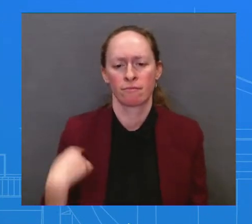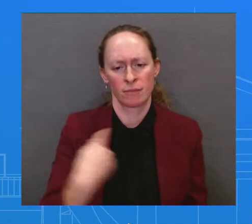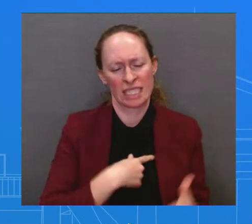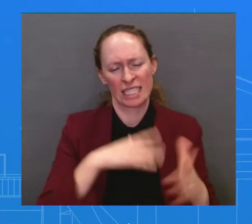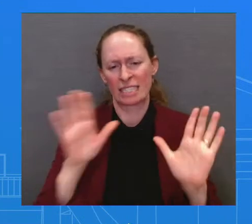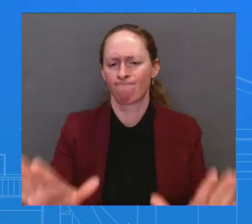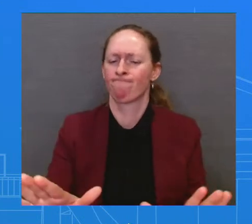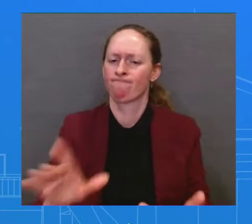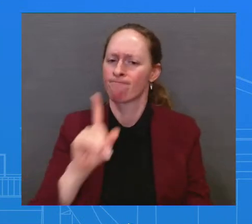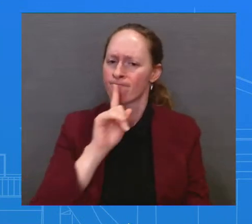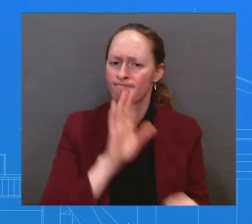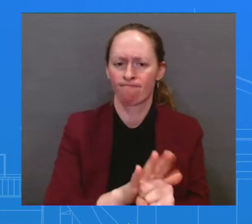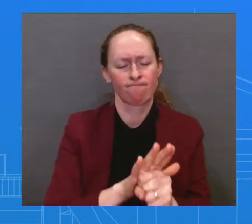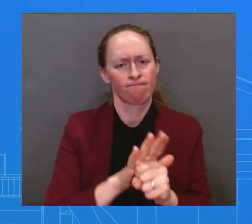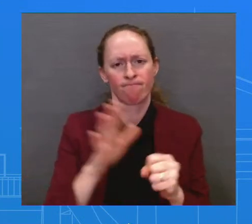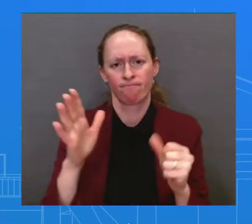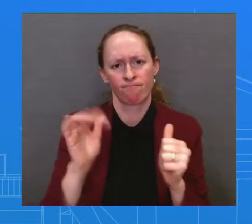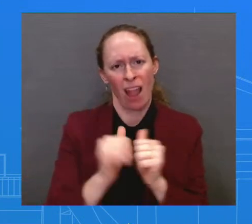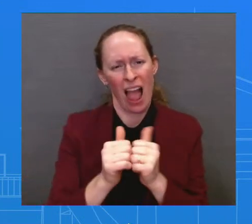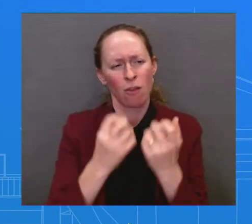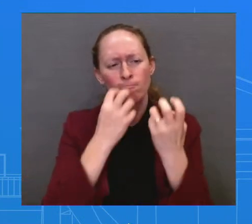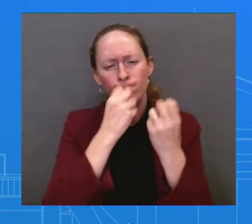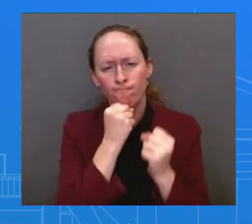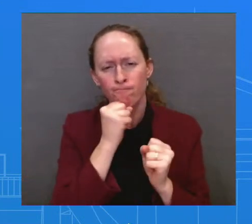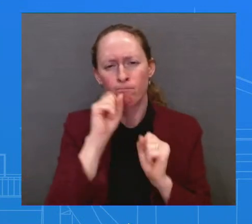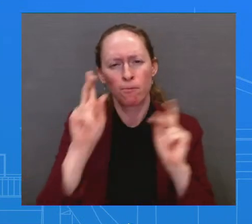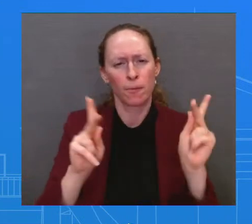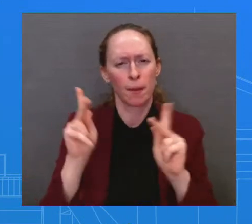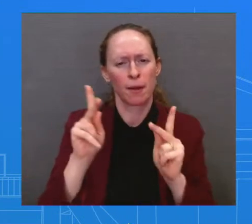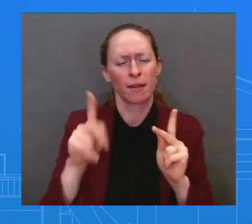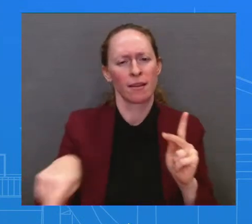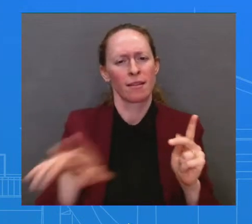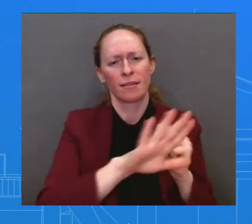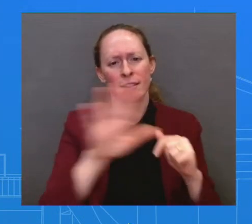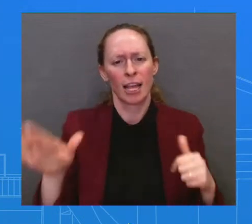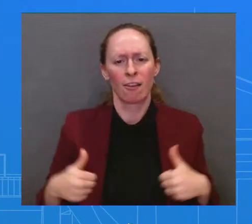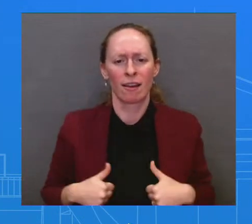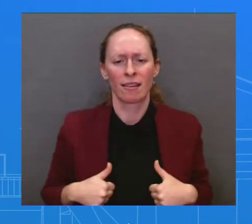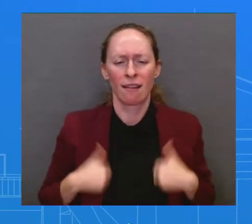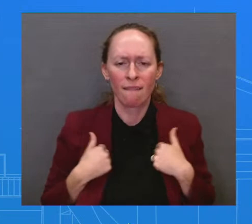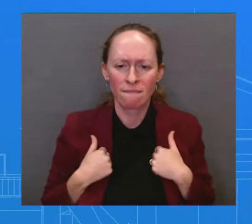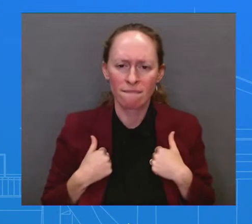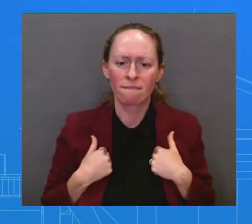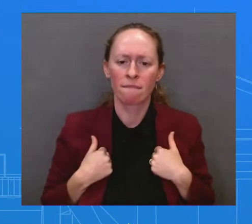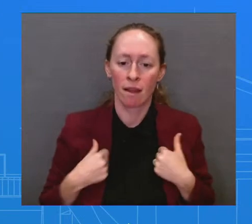And that's the commitment that the President has to the American people. Go ahead. The Press: You -- there's a lot of focus in here